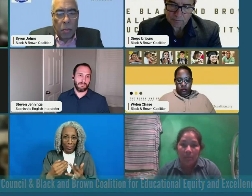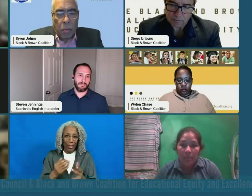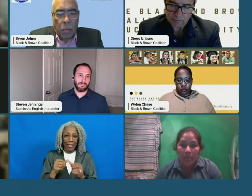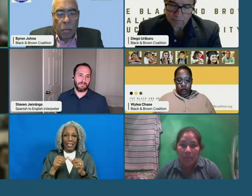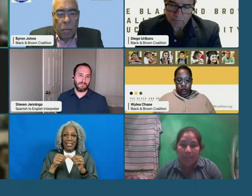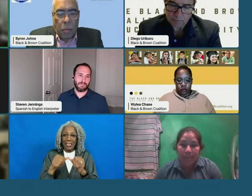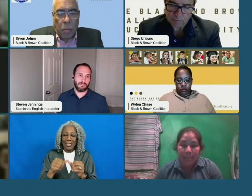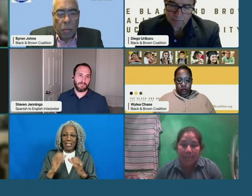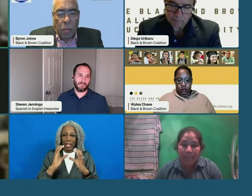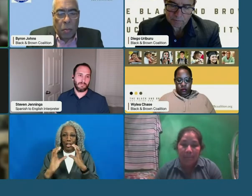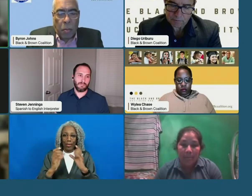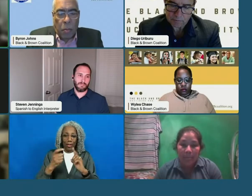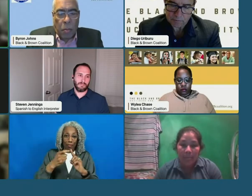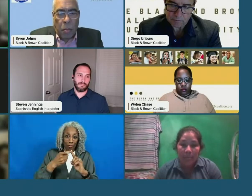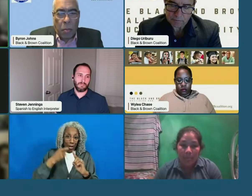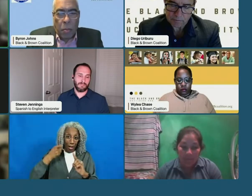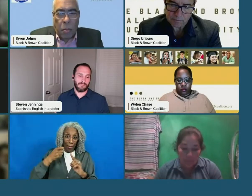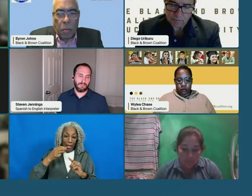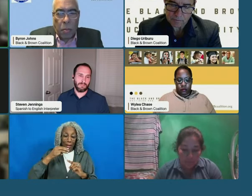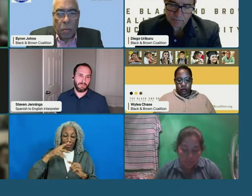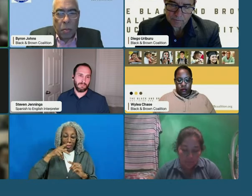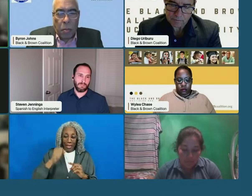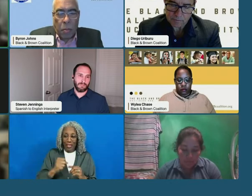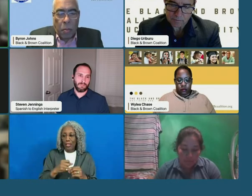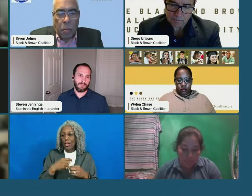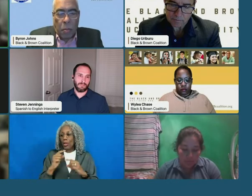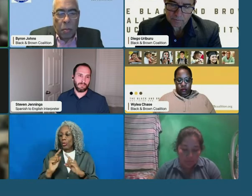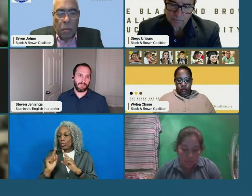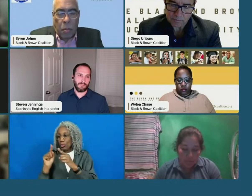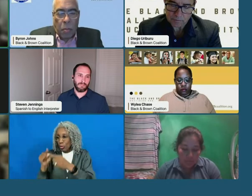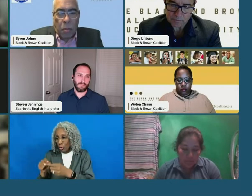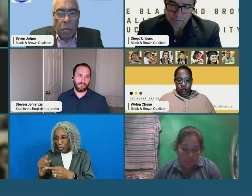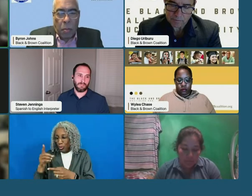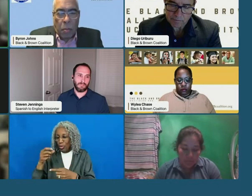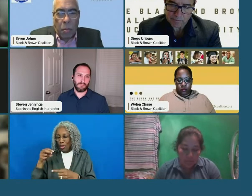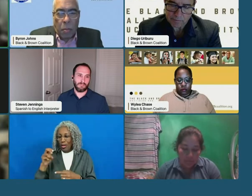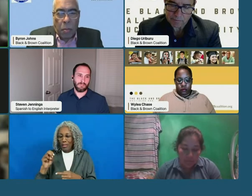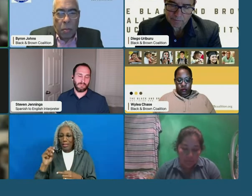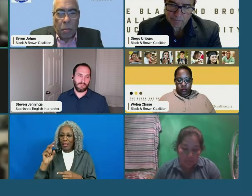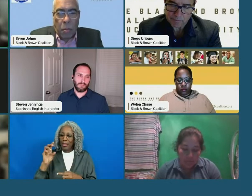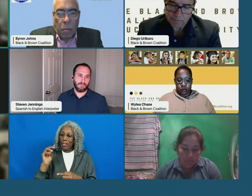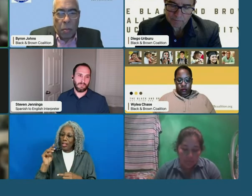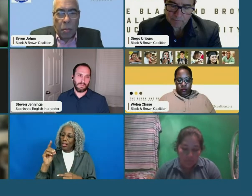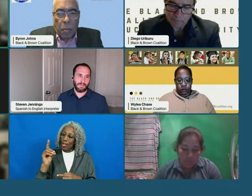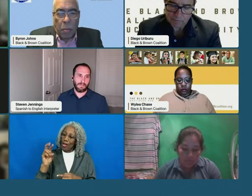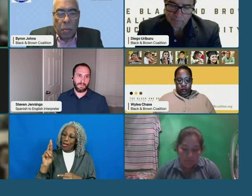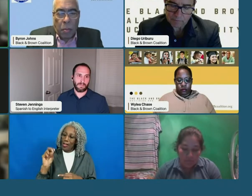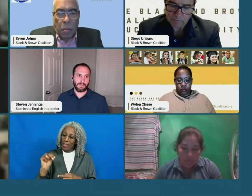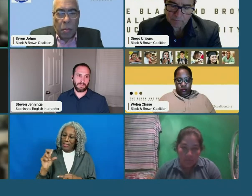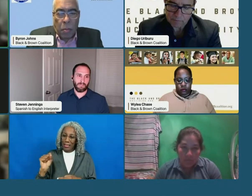there's a real need for this transparent and consistent communication. Playing M.C.P.S.